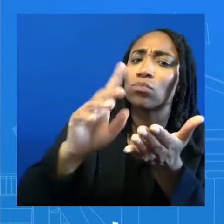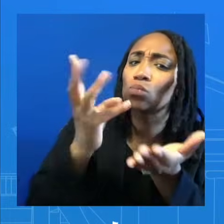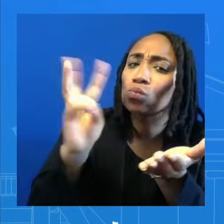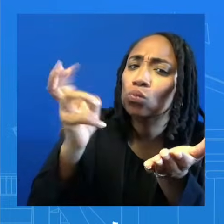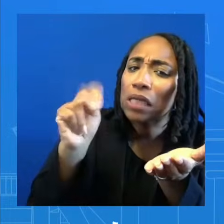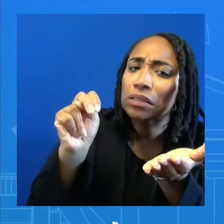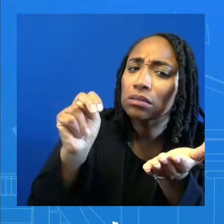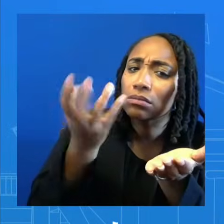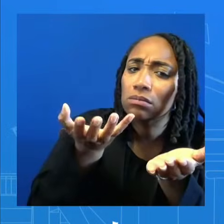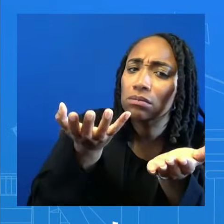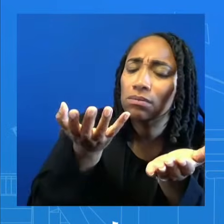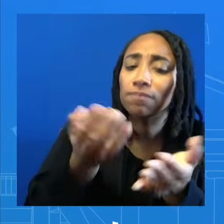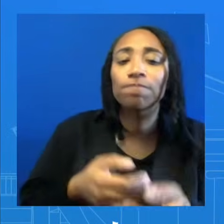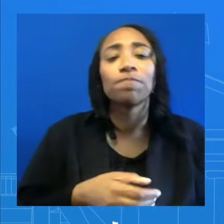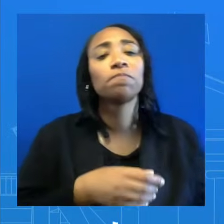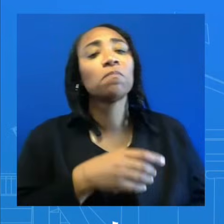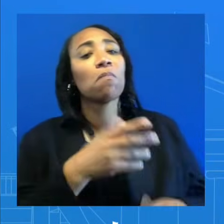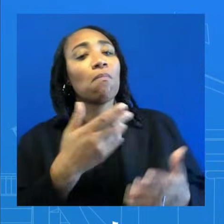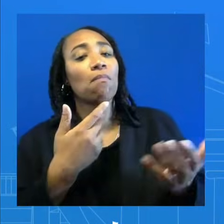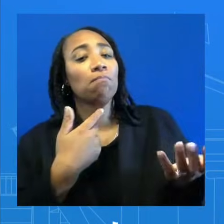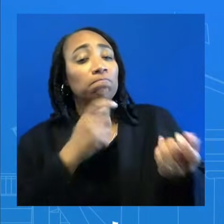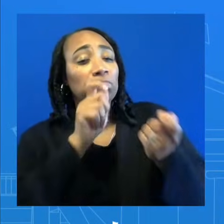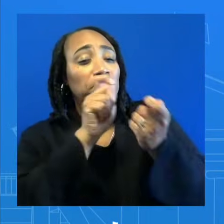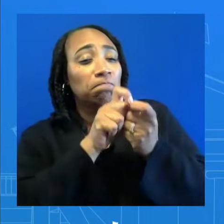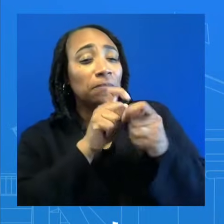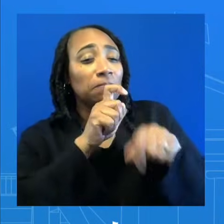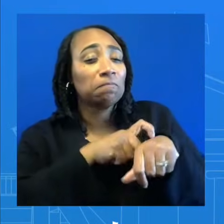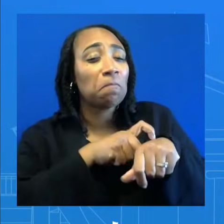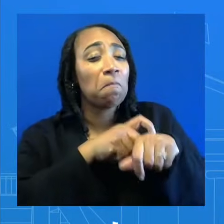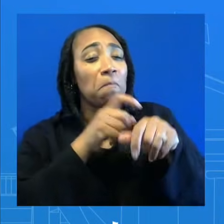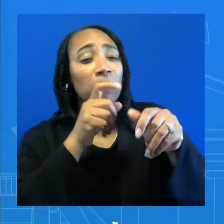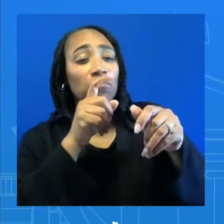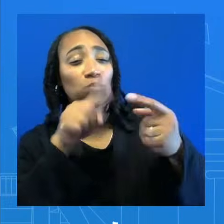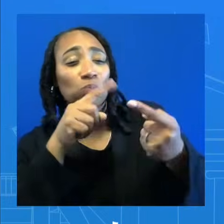I know that we just made announcement, obviously, overnight on -- on this, really --